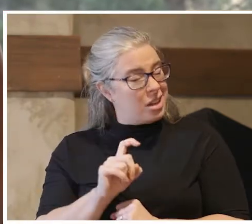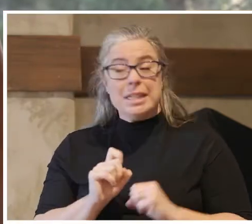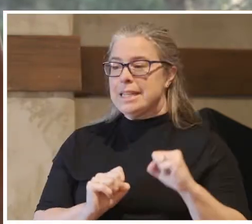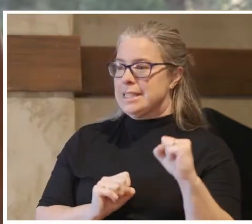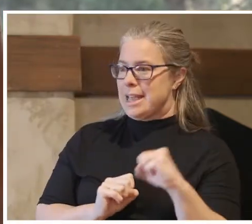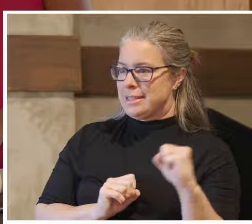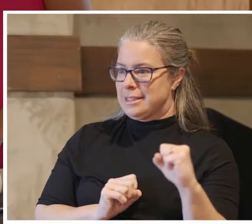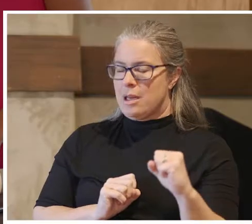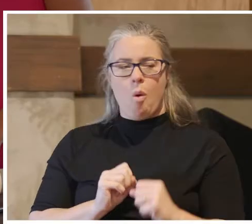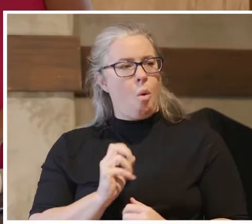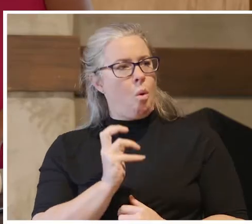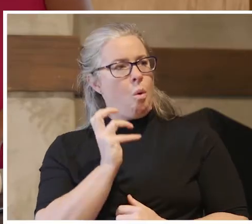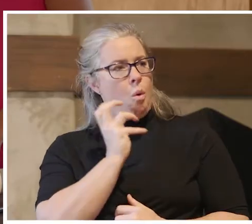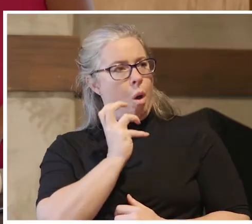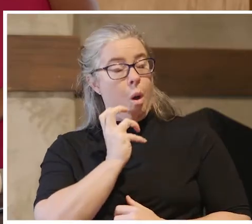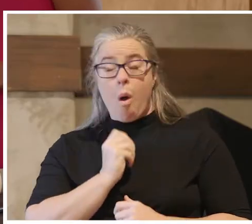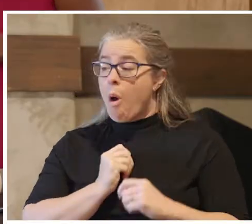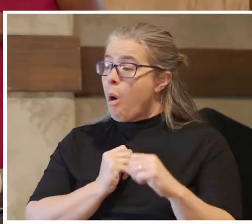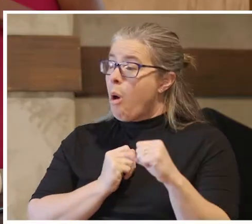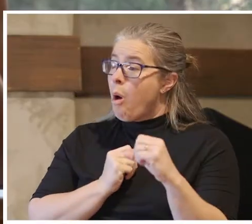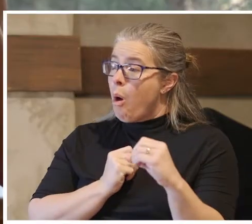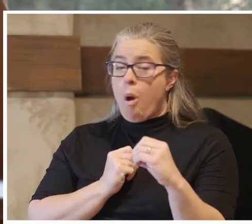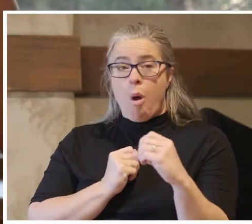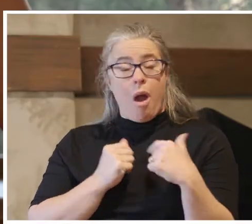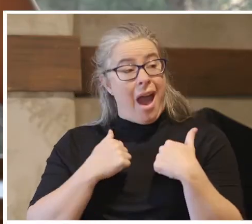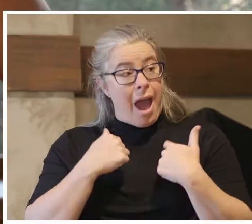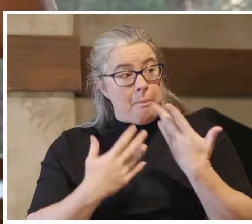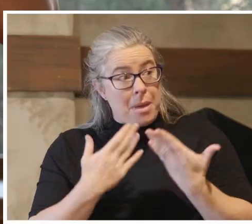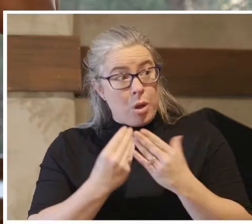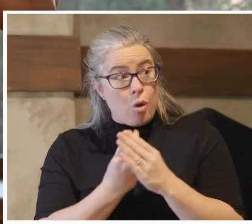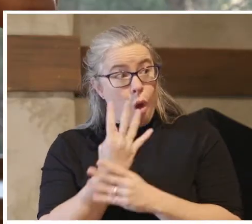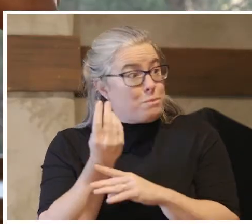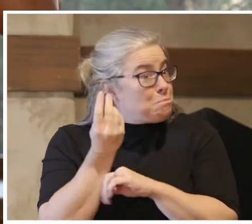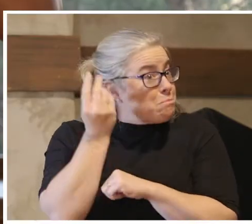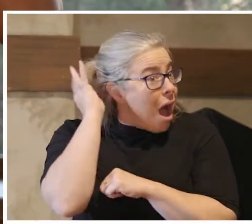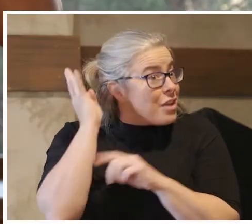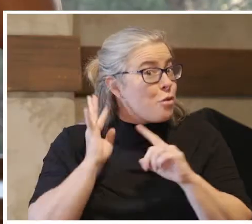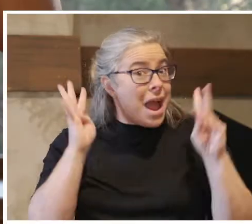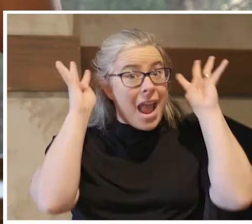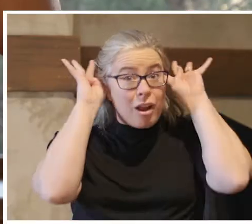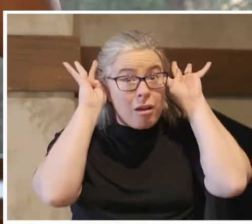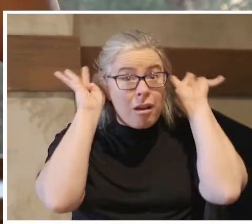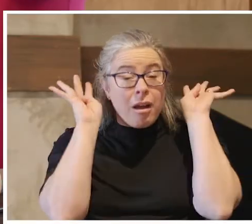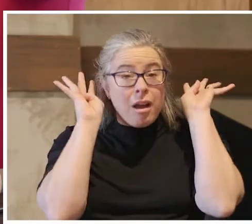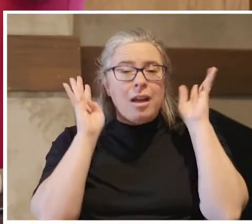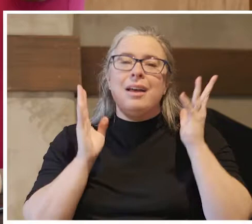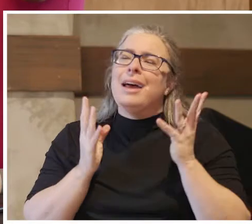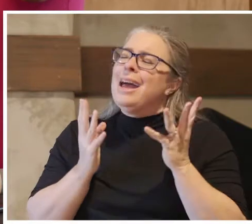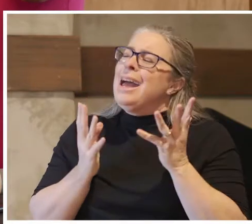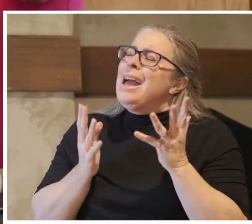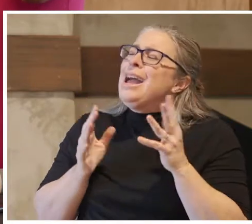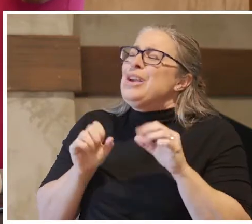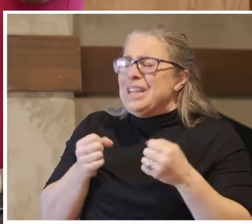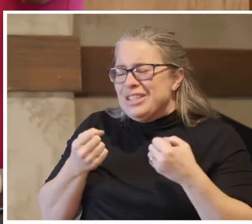Yes. - Wow. So I can maybe grow spikes out of my hair? I mean, you could try.